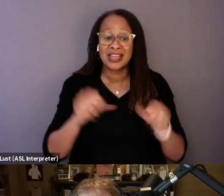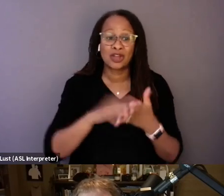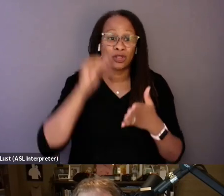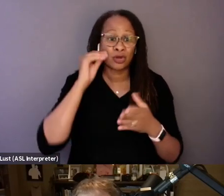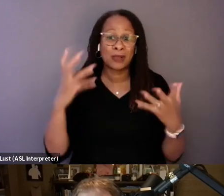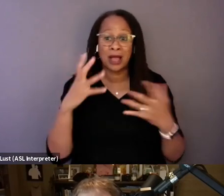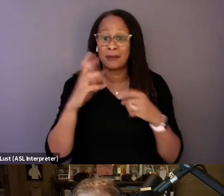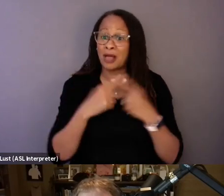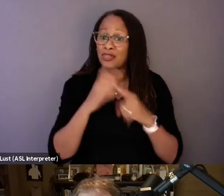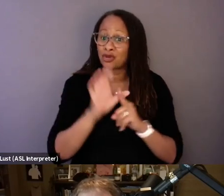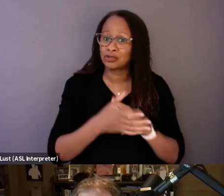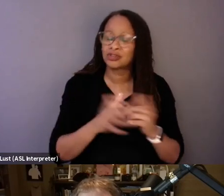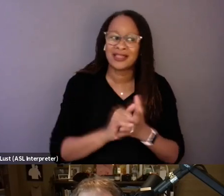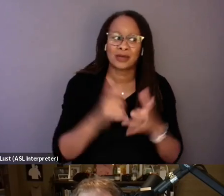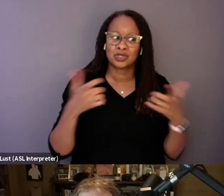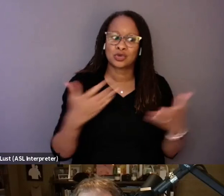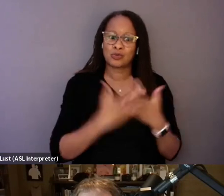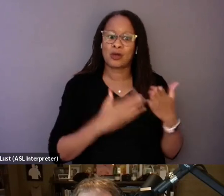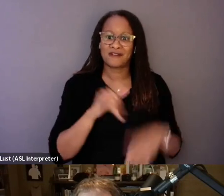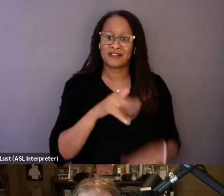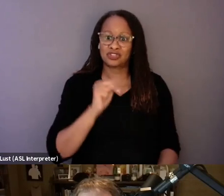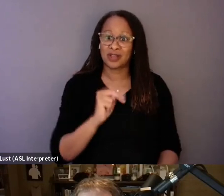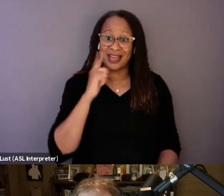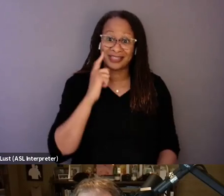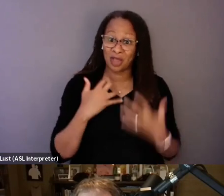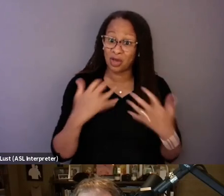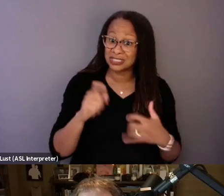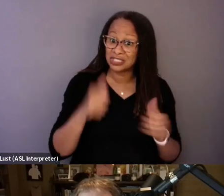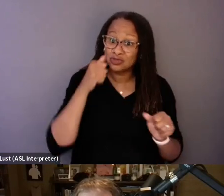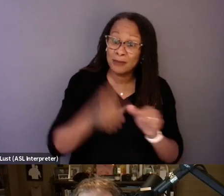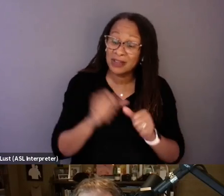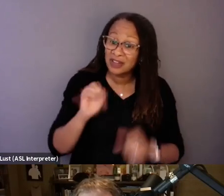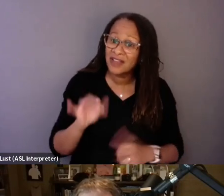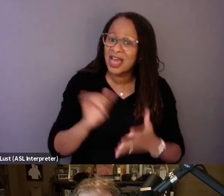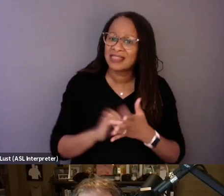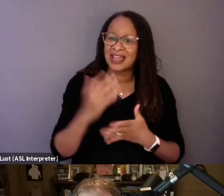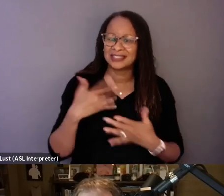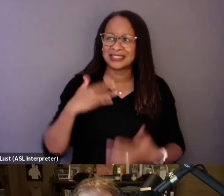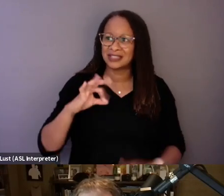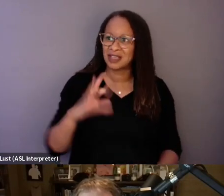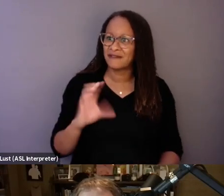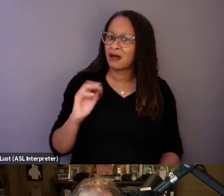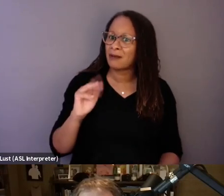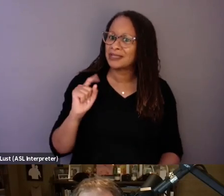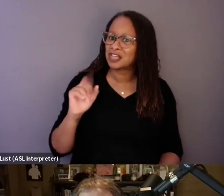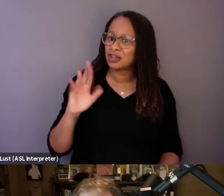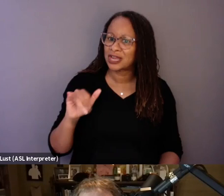and that was such a huge part of John. I think audiences maybe need to be reminded of. Do you agree about that sense of commentary that was in his world? I sure do.